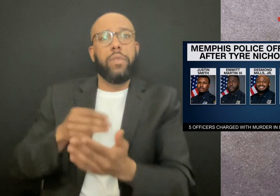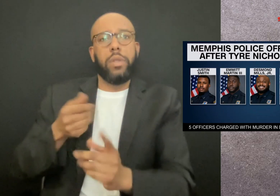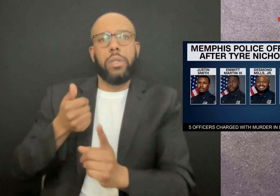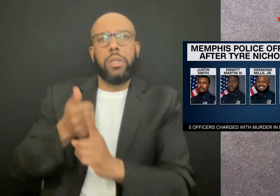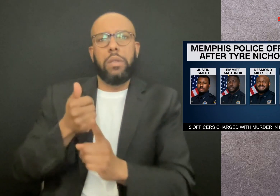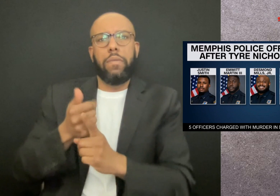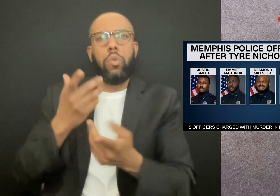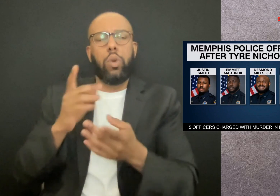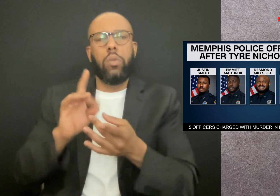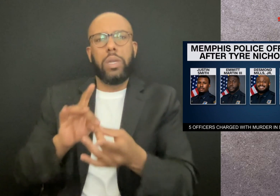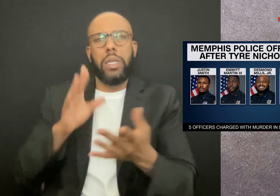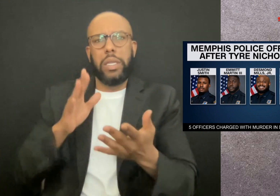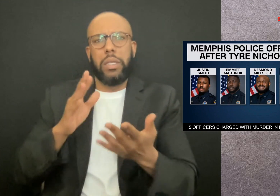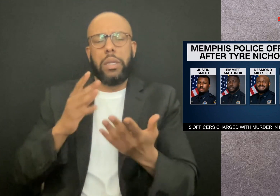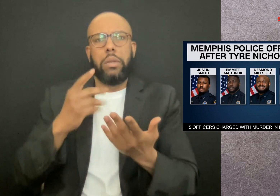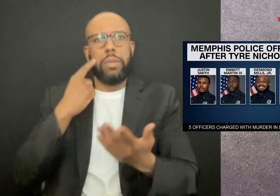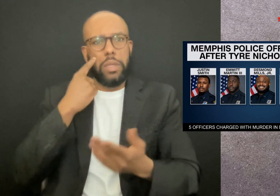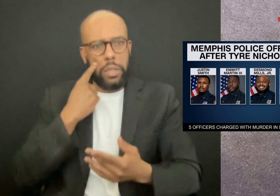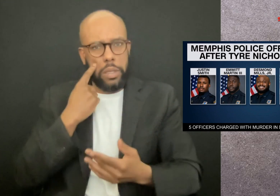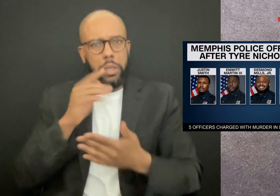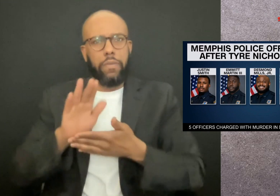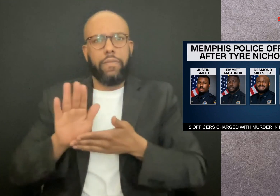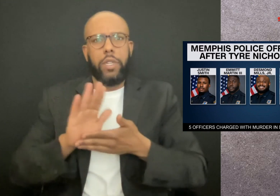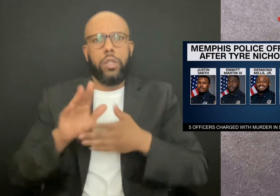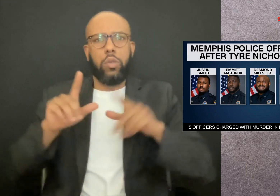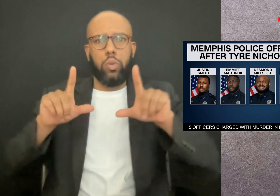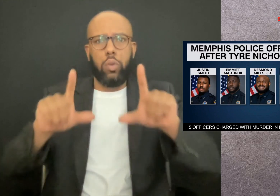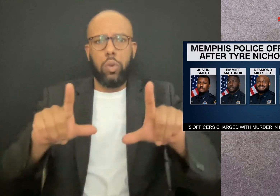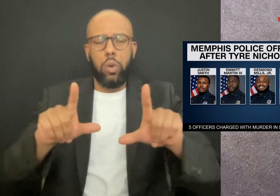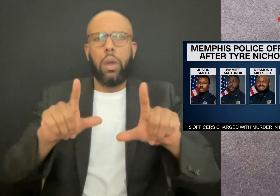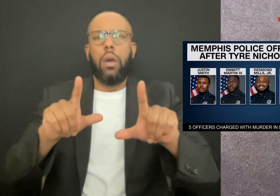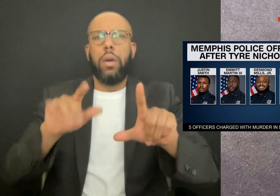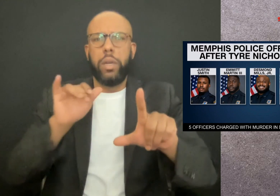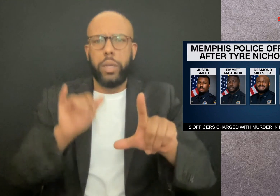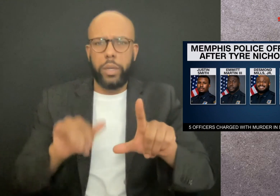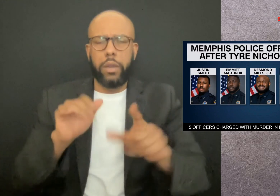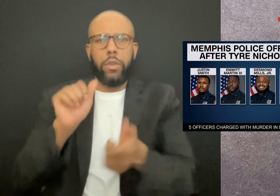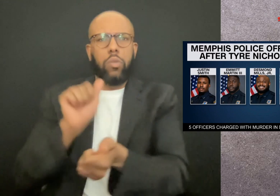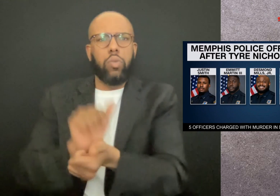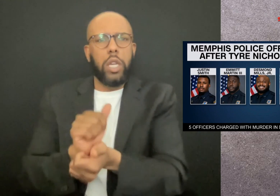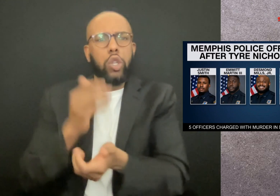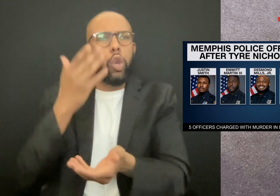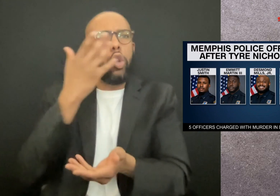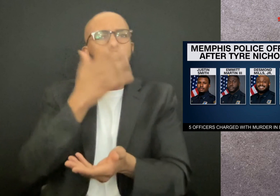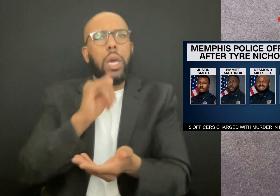the city of Memphis will release the video of the fatal arrest on Friday